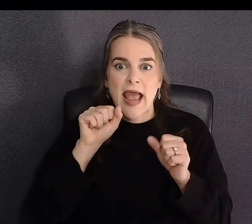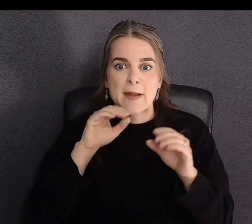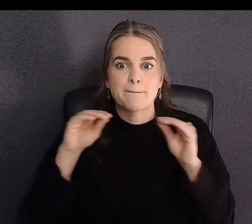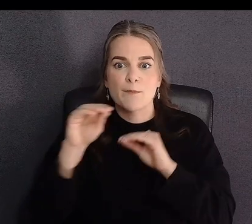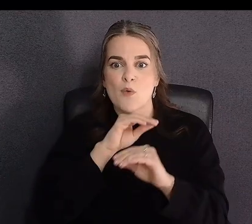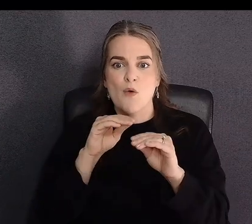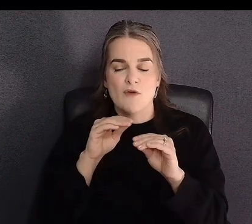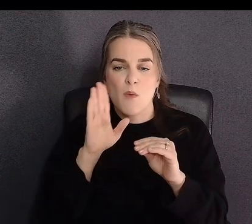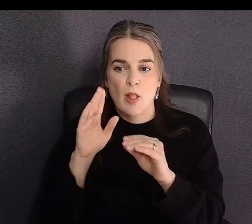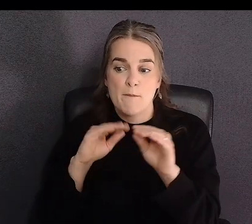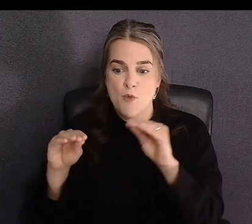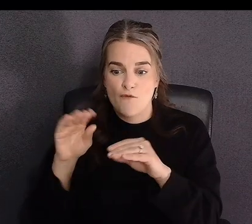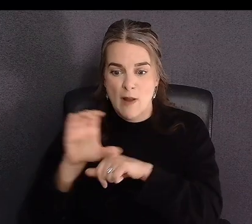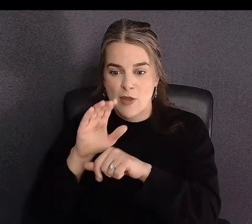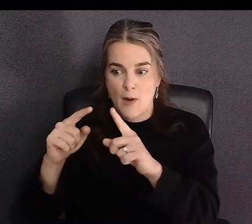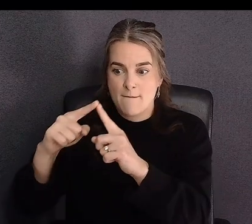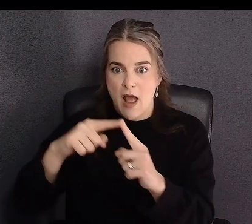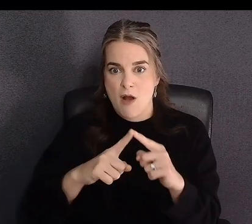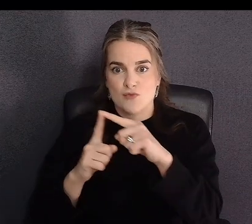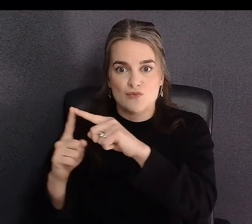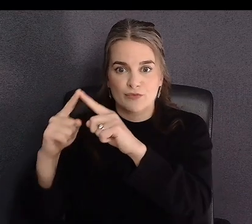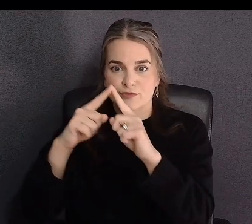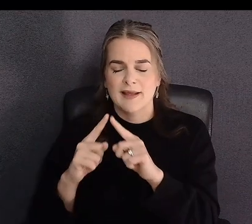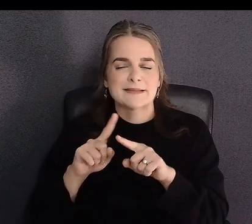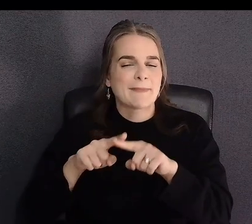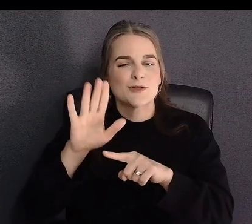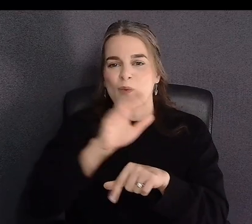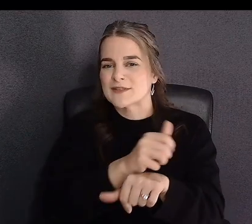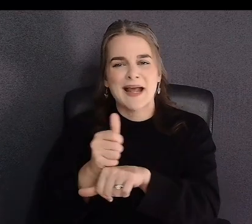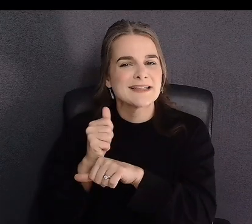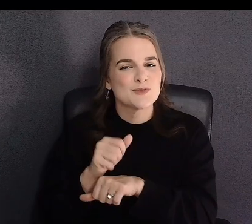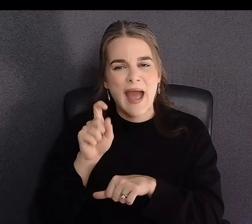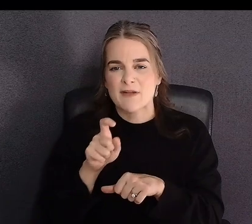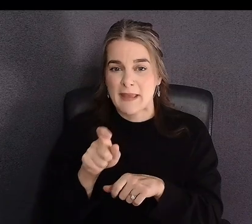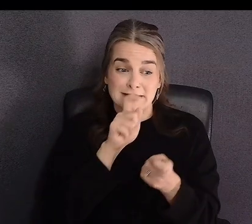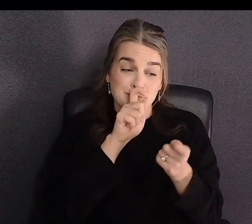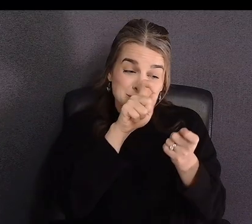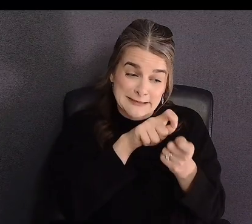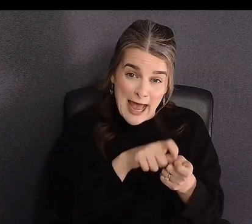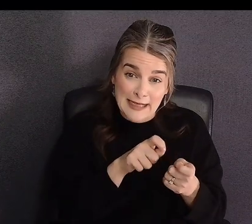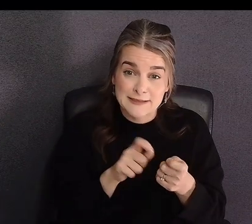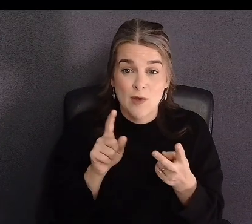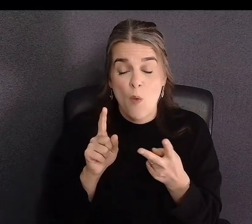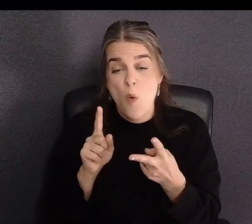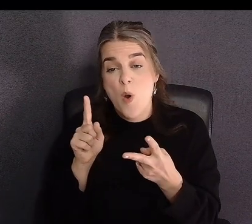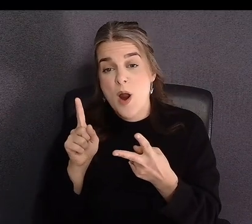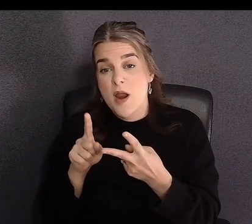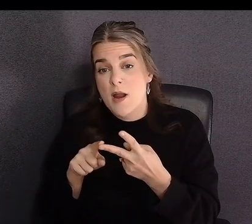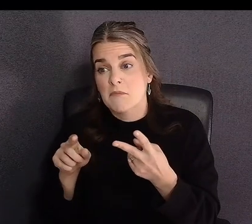And you have to be, depending on the settings that you have, either really precise with it. So I'm still actively learning.